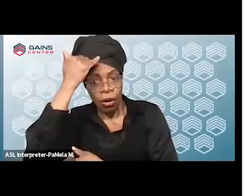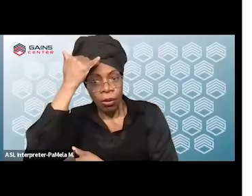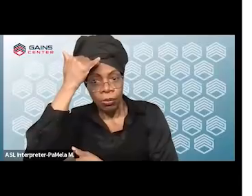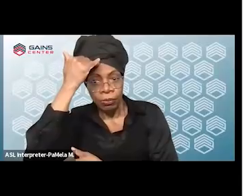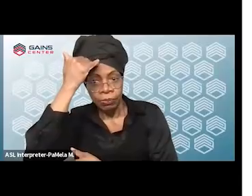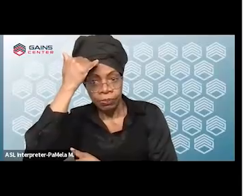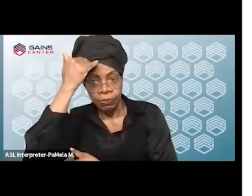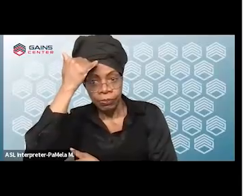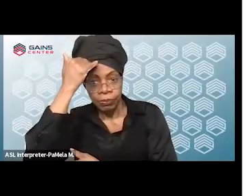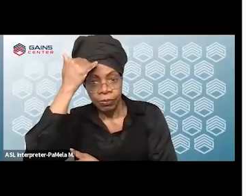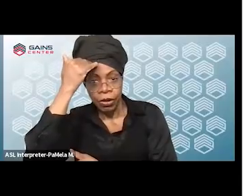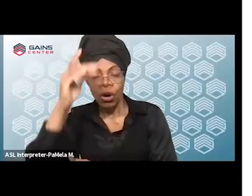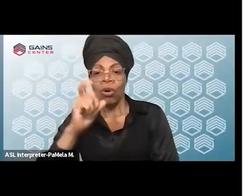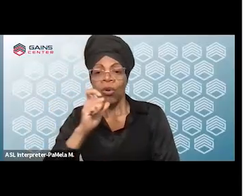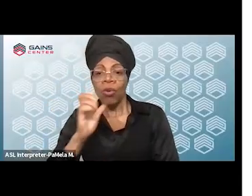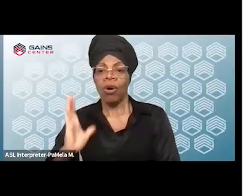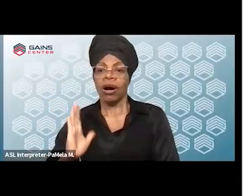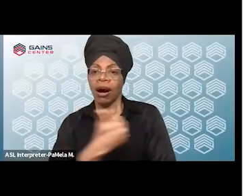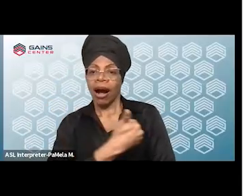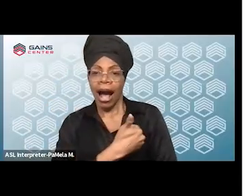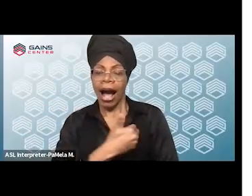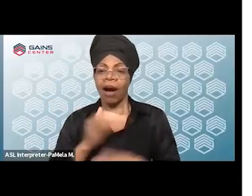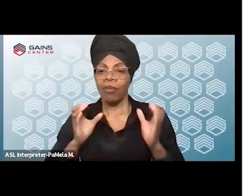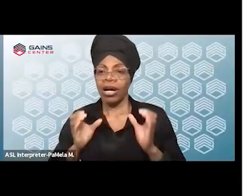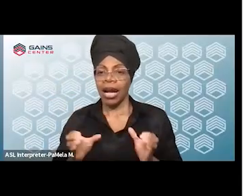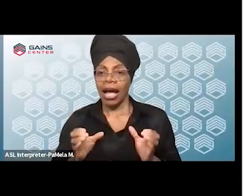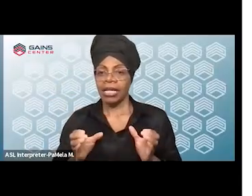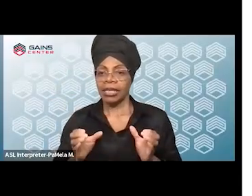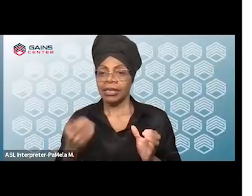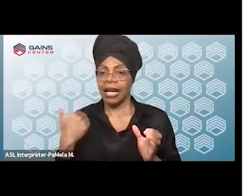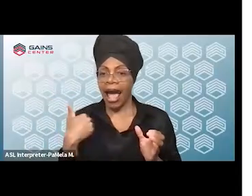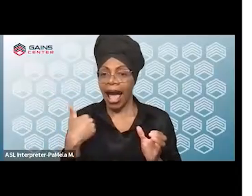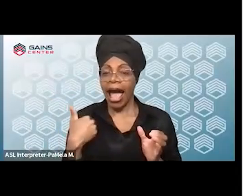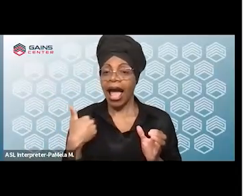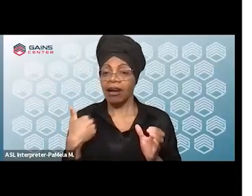whom among our clients have trauma. So, we have to start there.